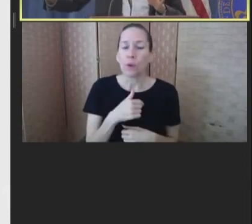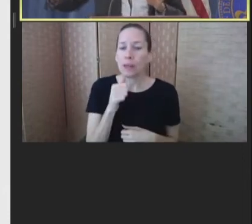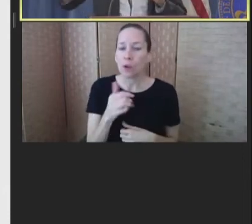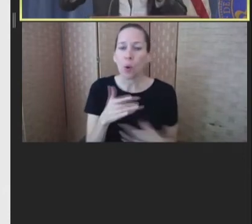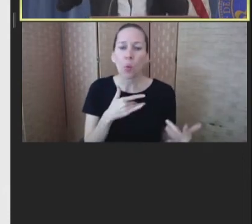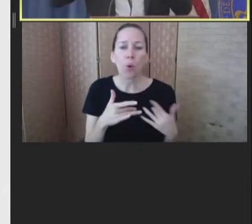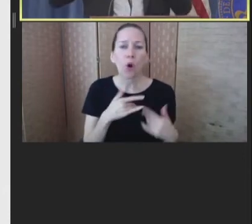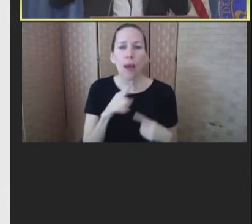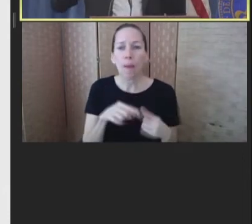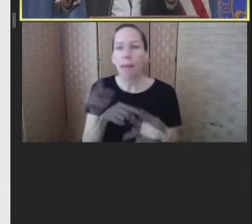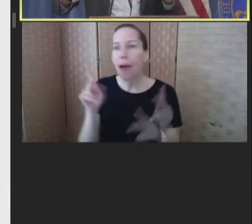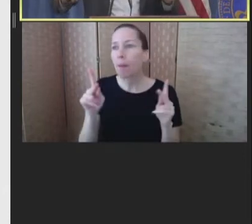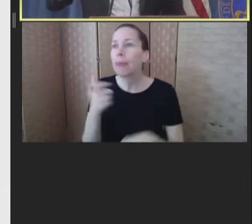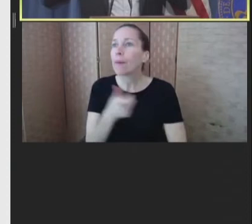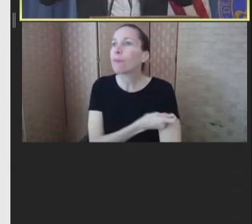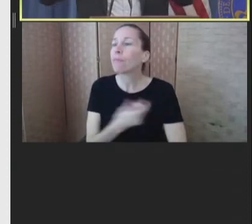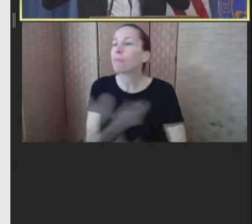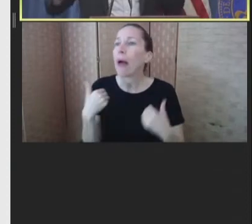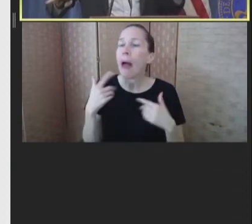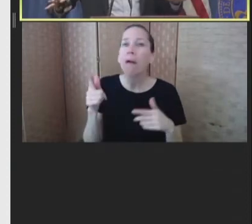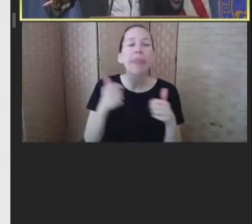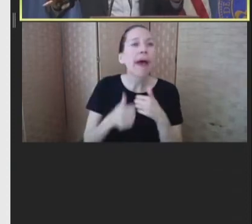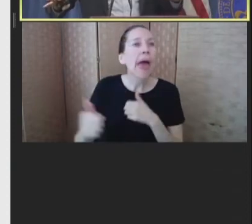ahead. It's not a equality approach, it's not a single push to the whole community,